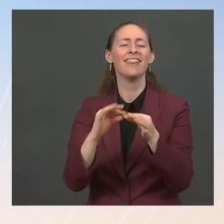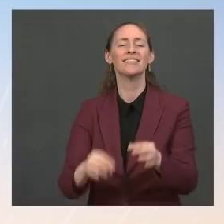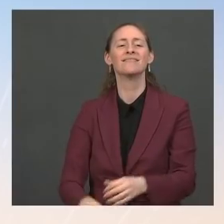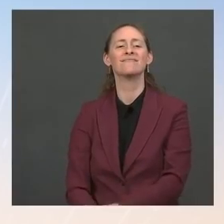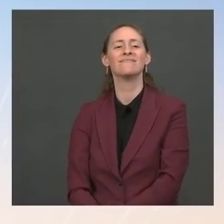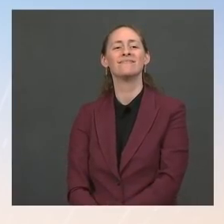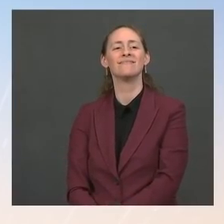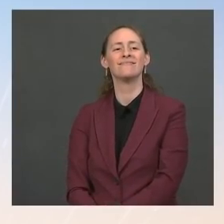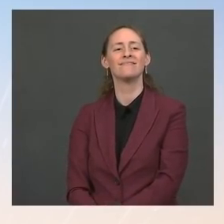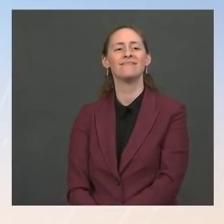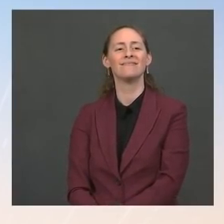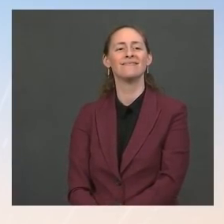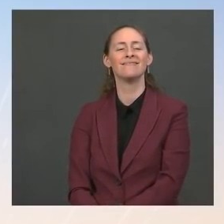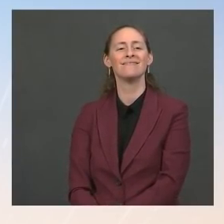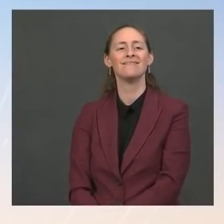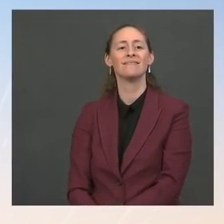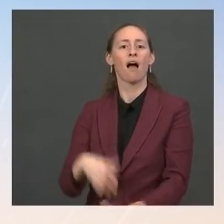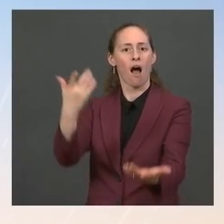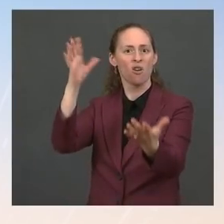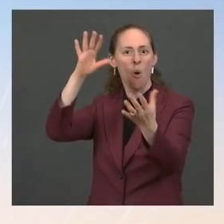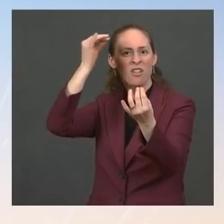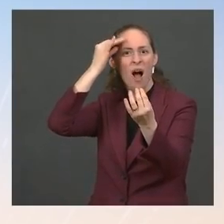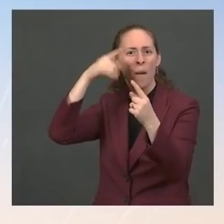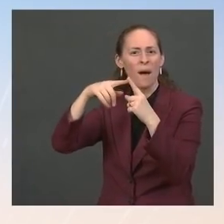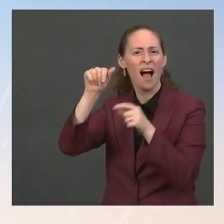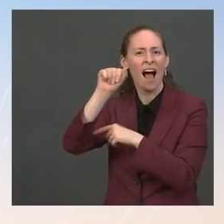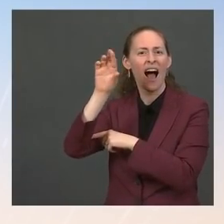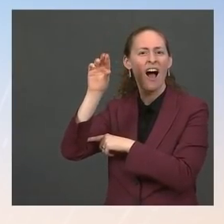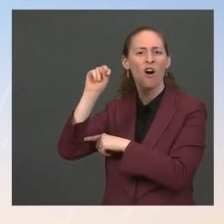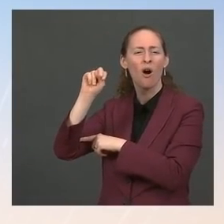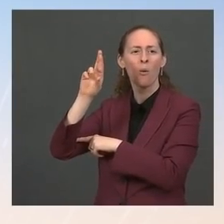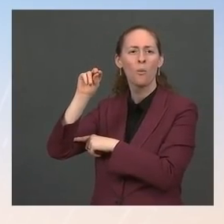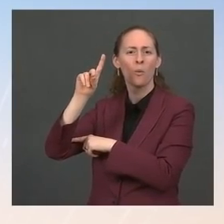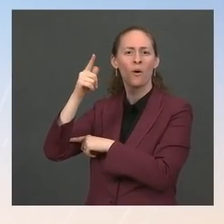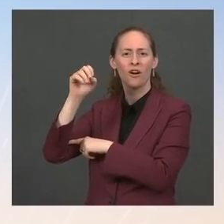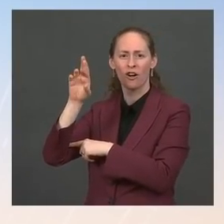Ms. Psaki: You know how we feel about misinformation: We're against it. Thanks, everyone.